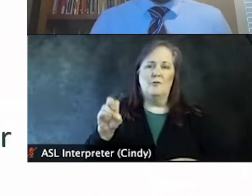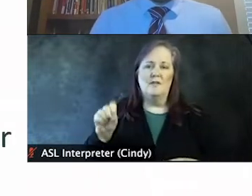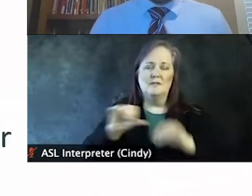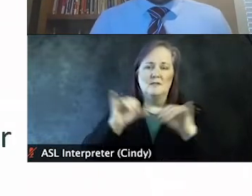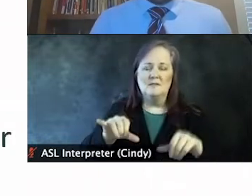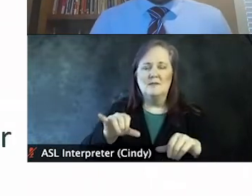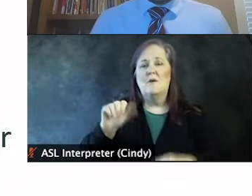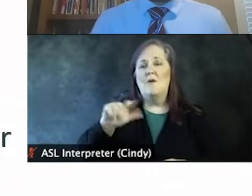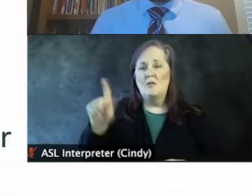of different diseases.